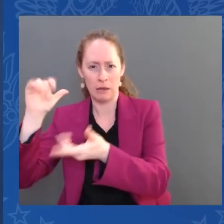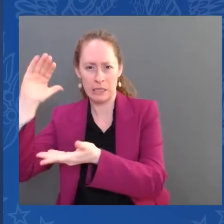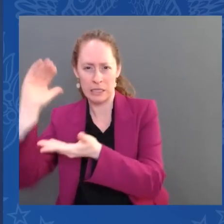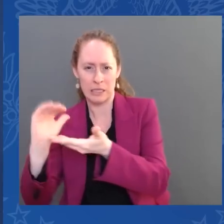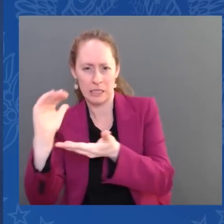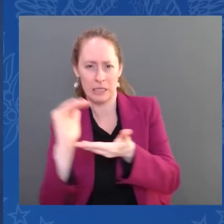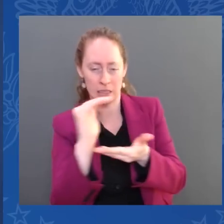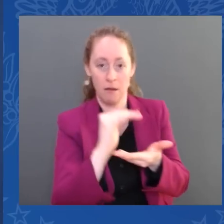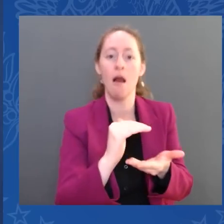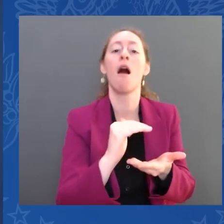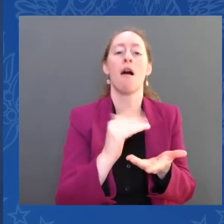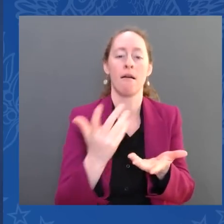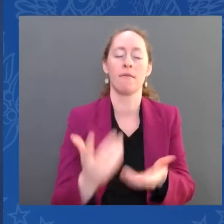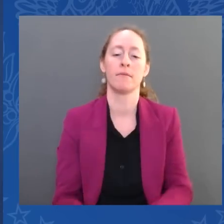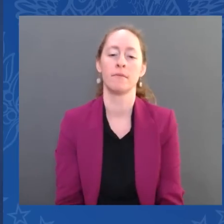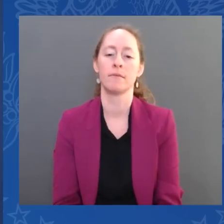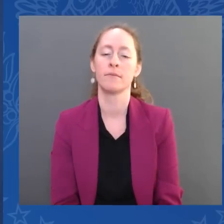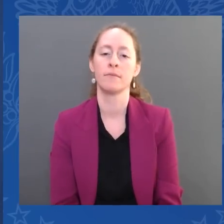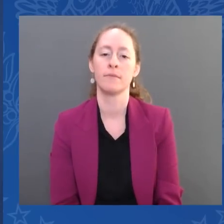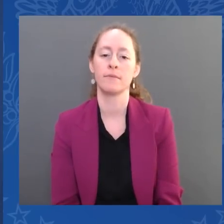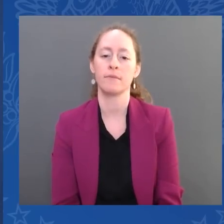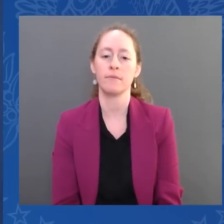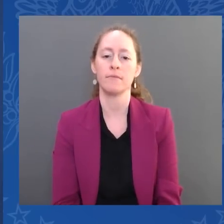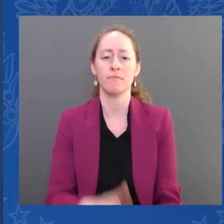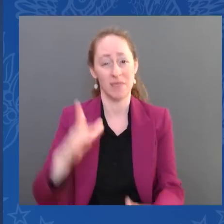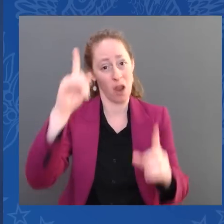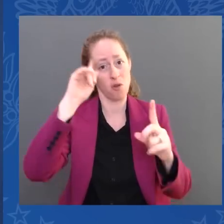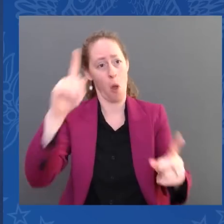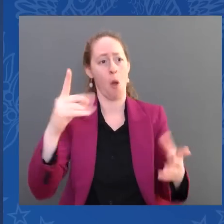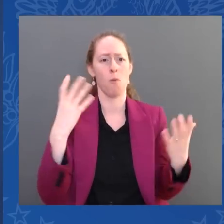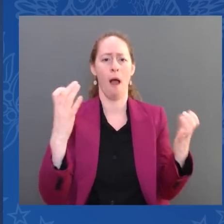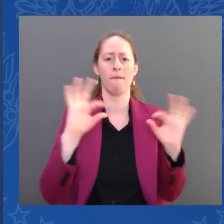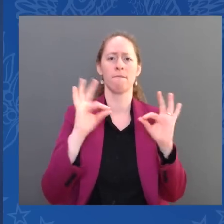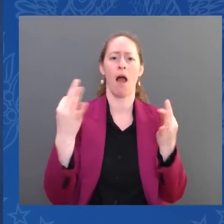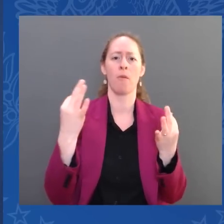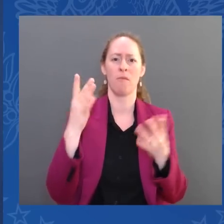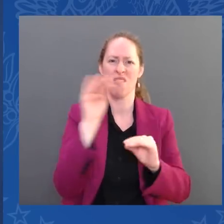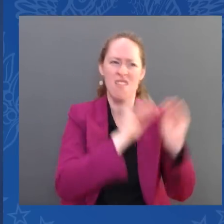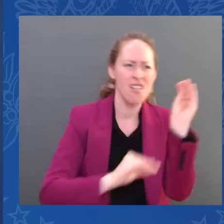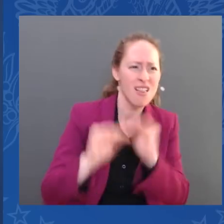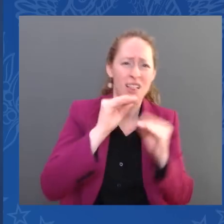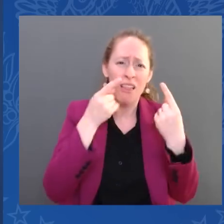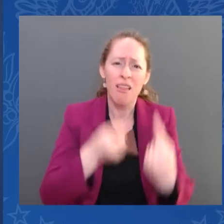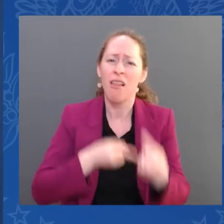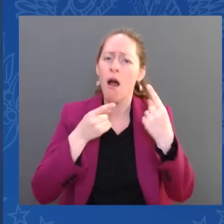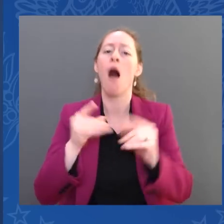For example, here's something we can do right now: Congress could help ease the costs for families right away